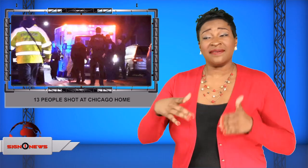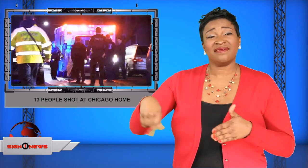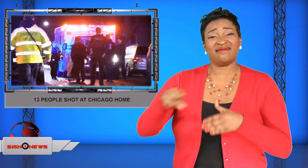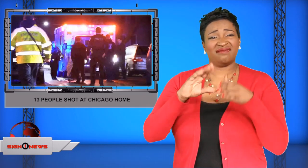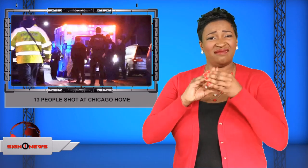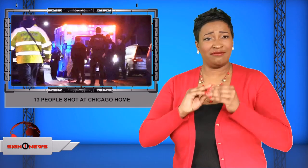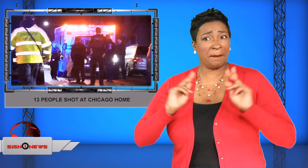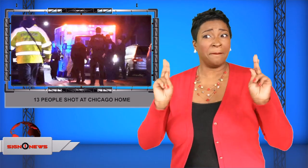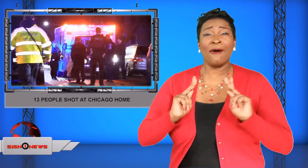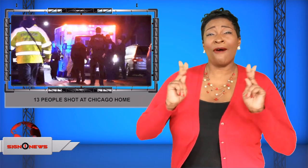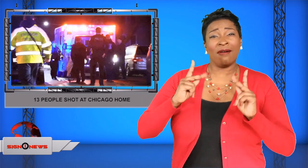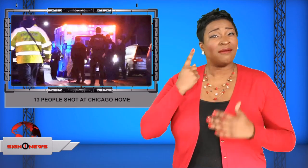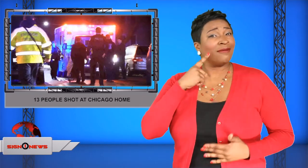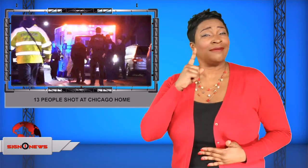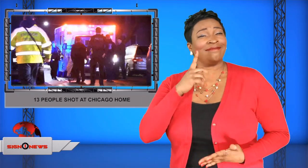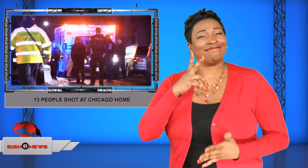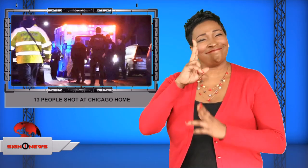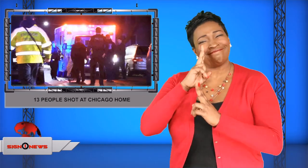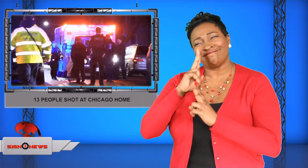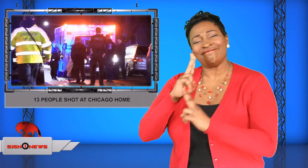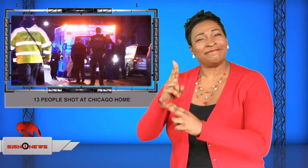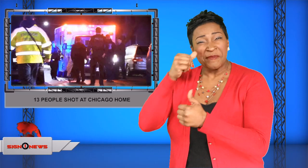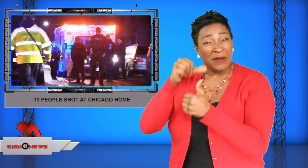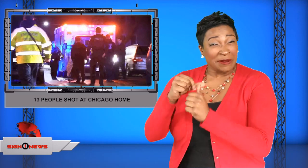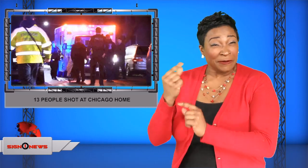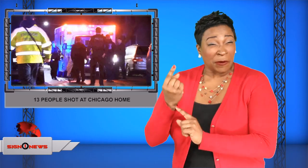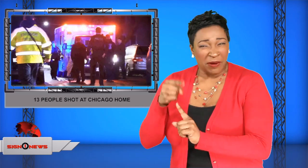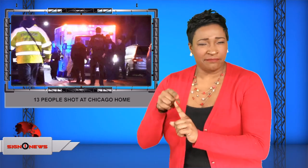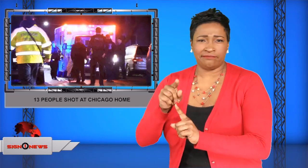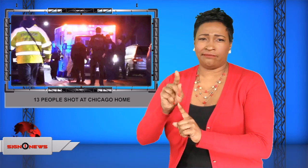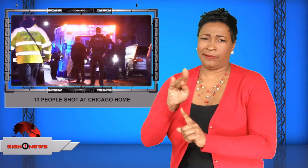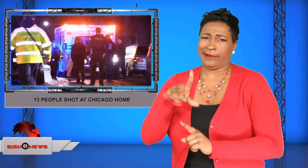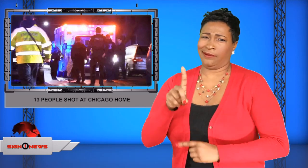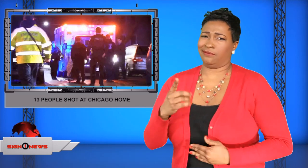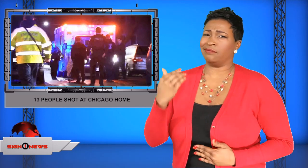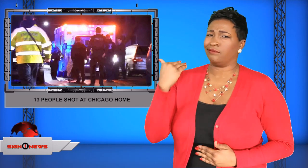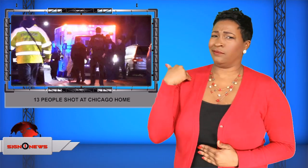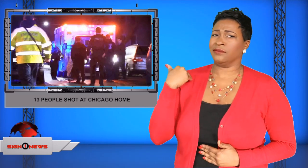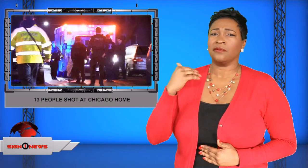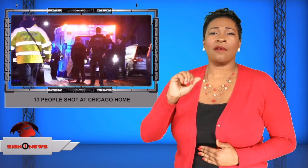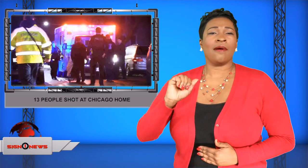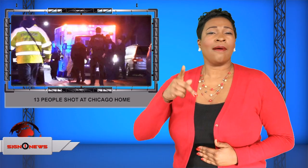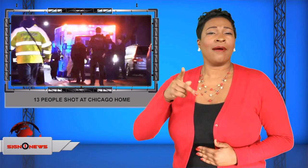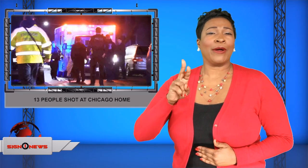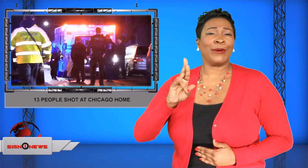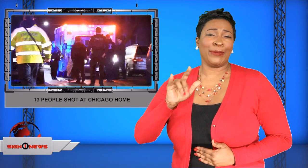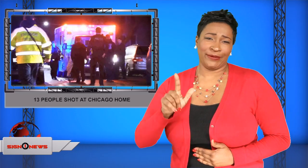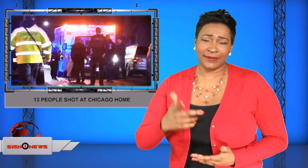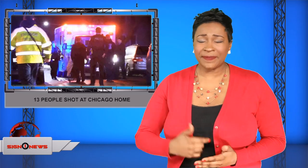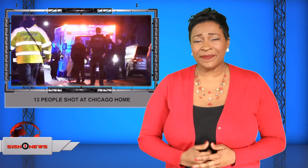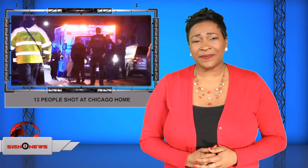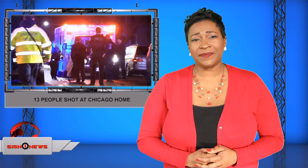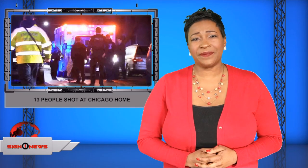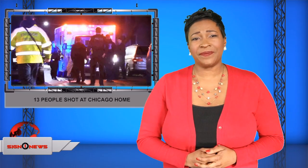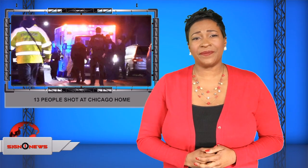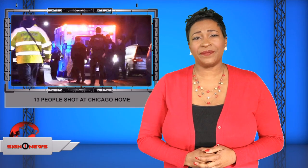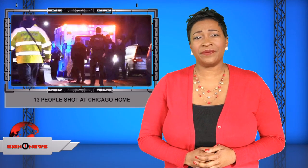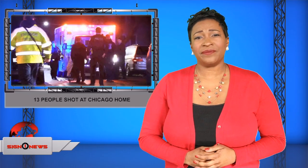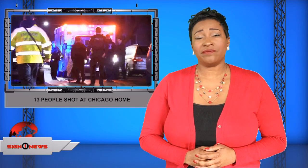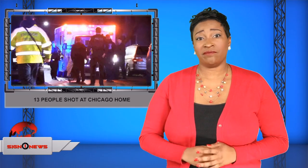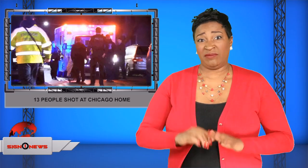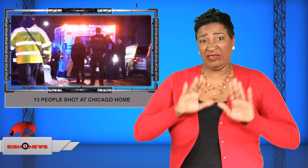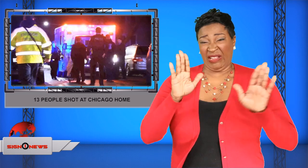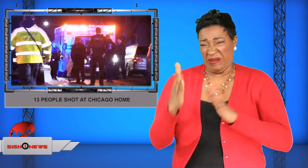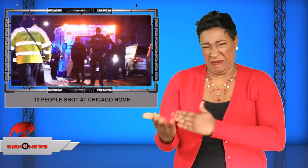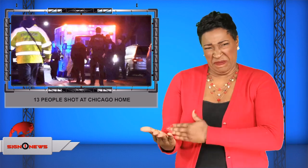Investigators say the party was being given in memory of someone who had been killed in April.